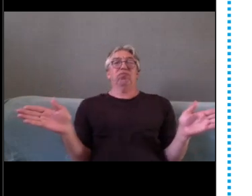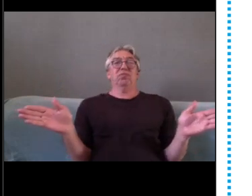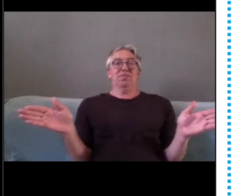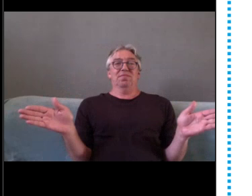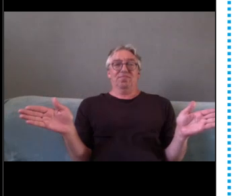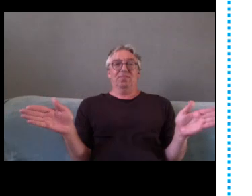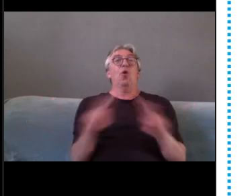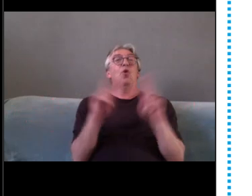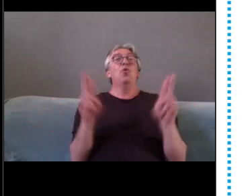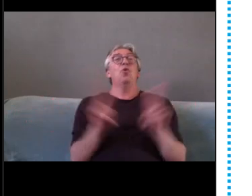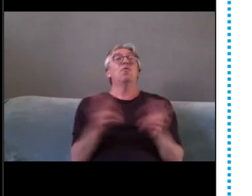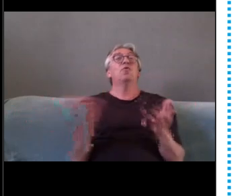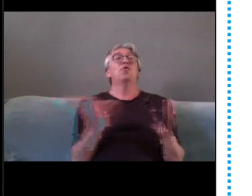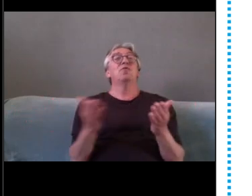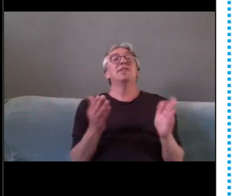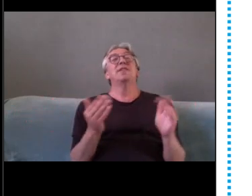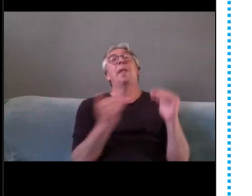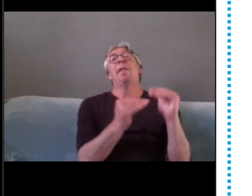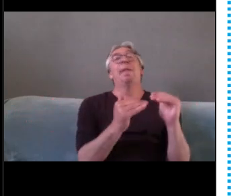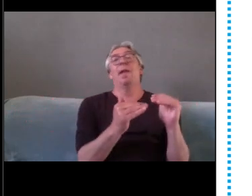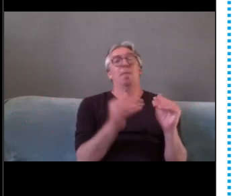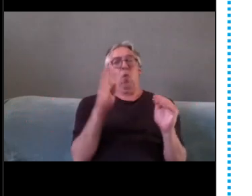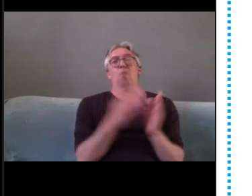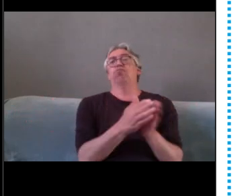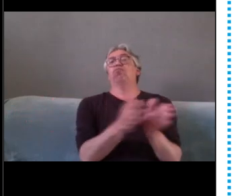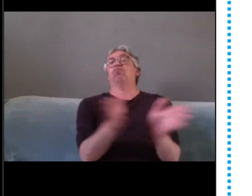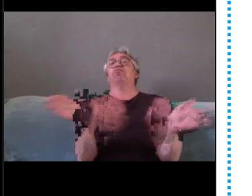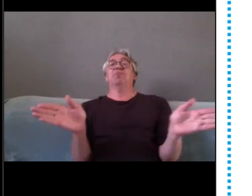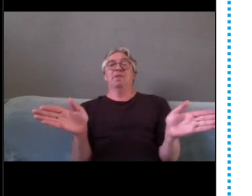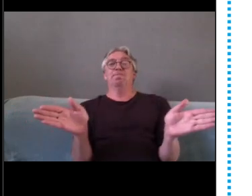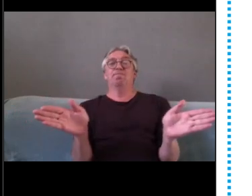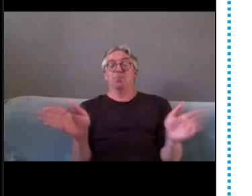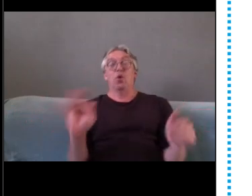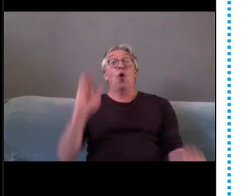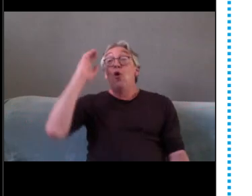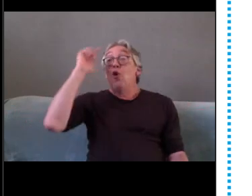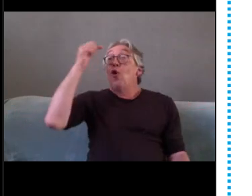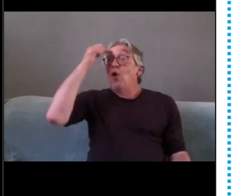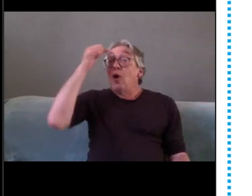and lives up to Member States to keep these legacy services.